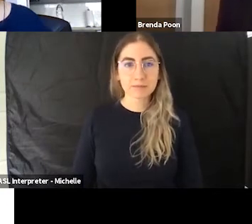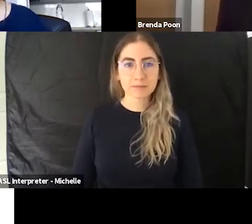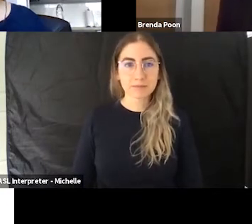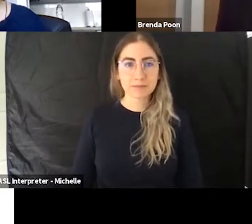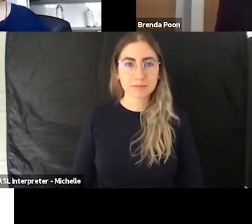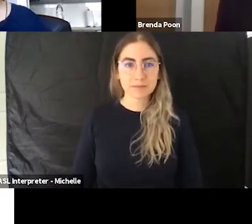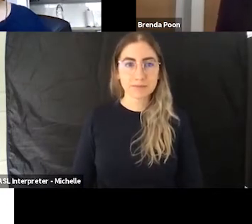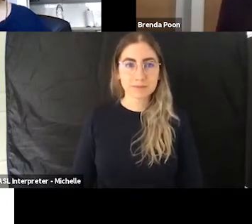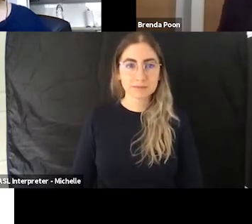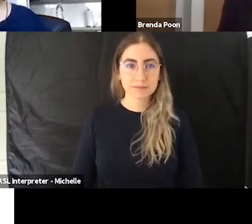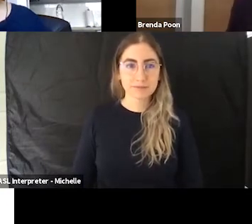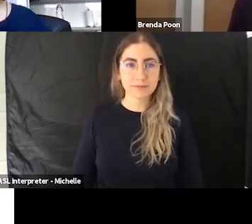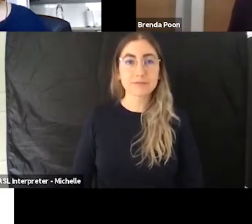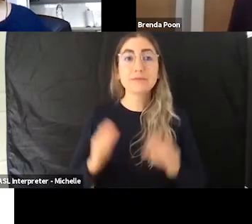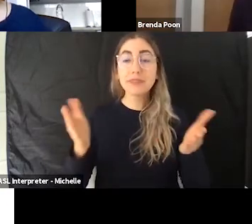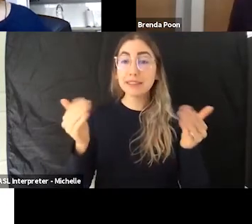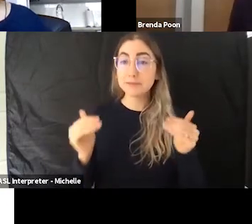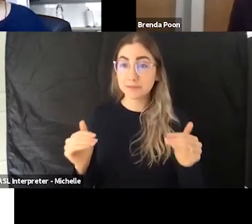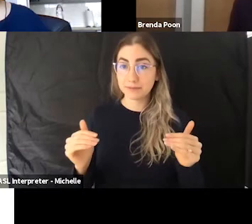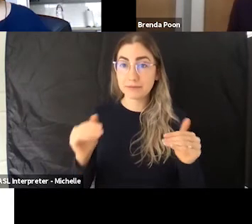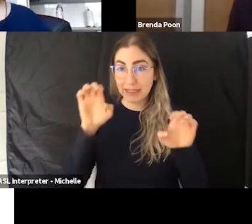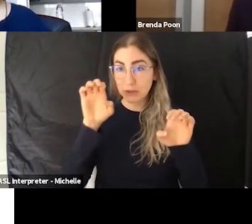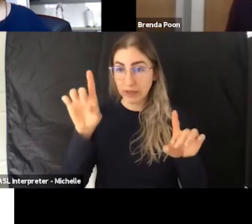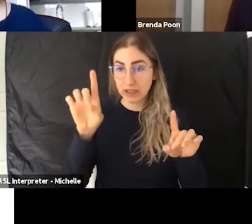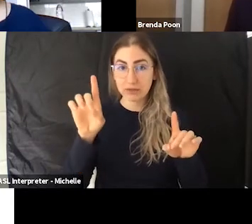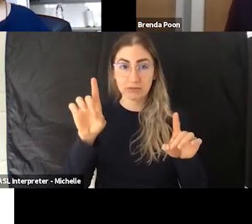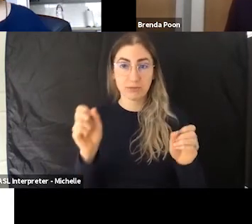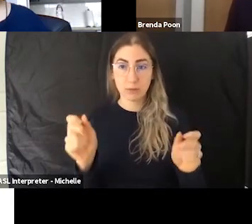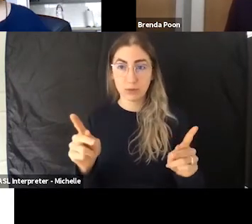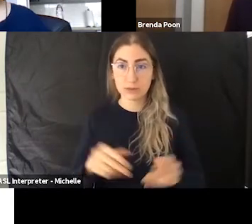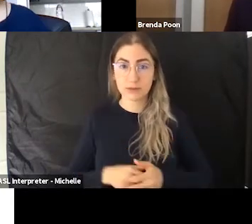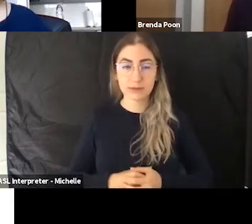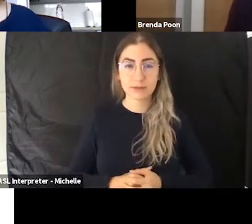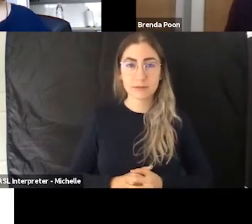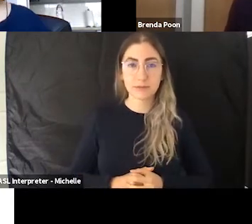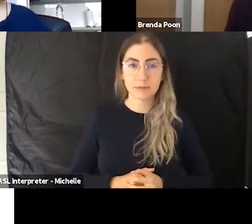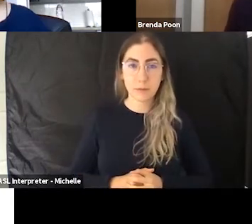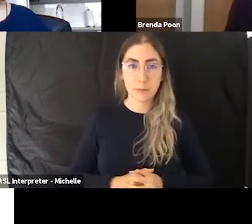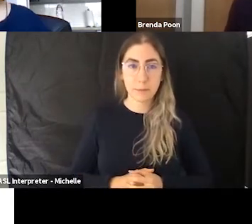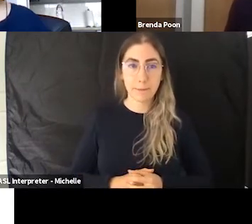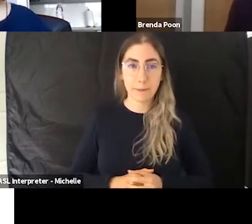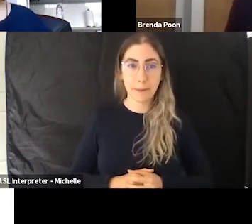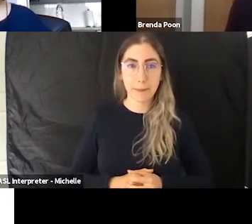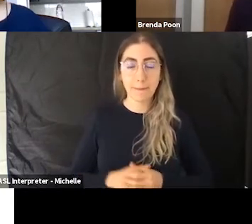RESPONDENTS